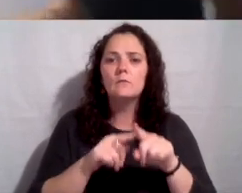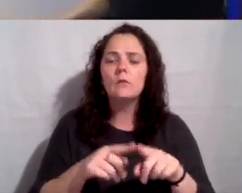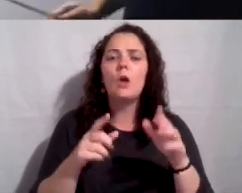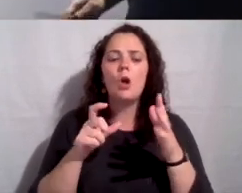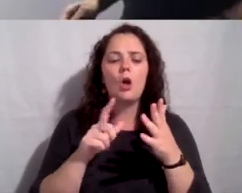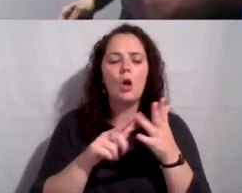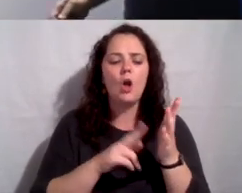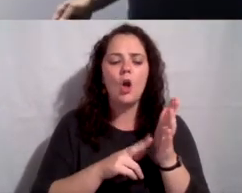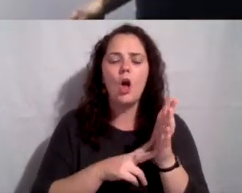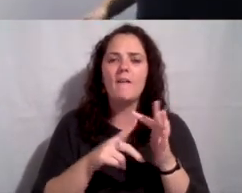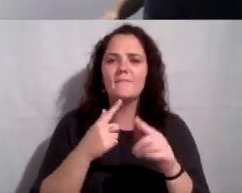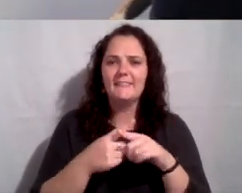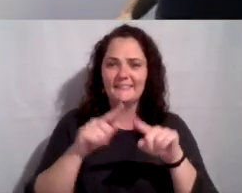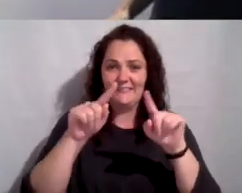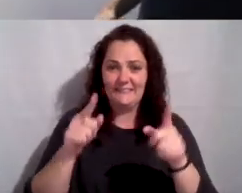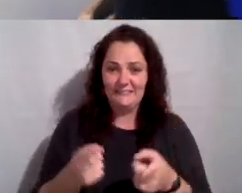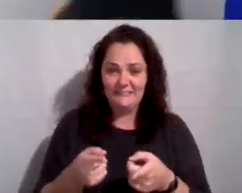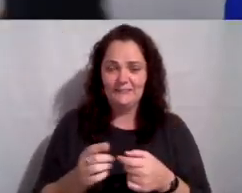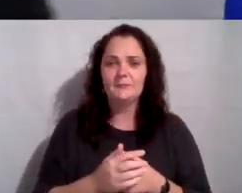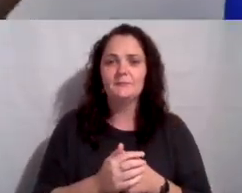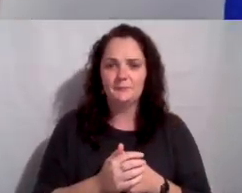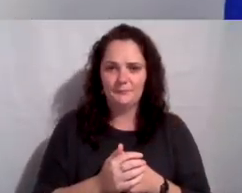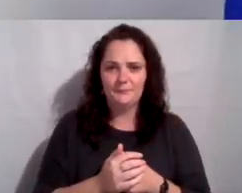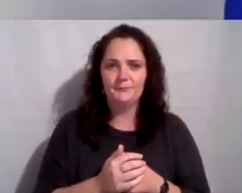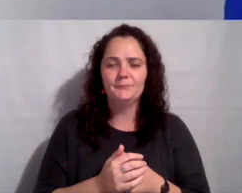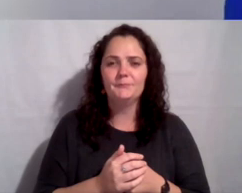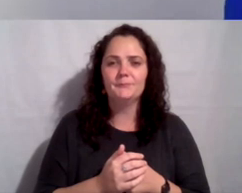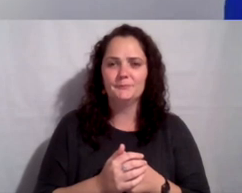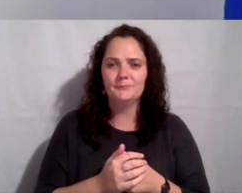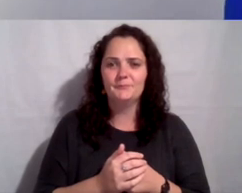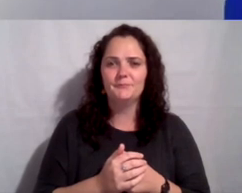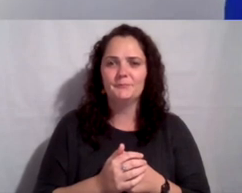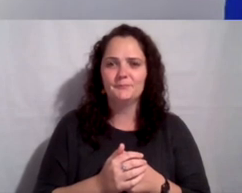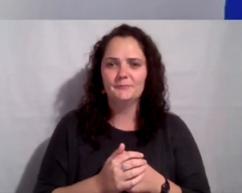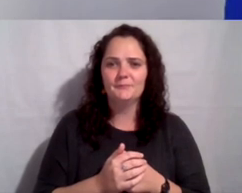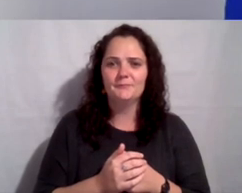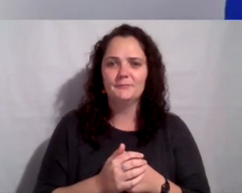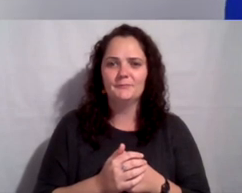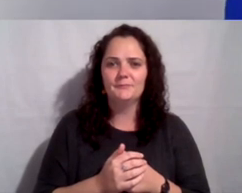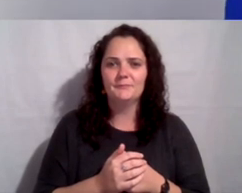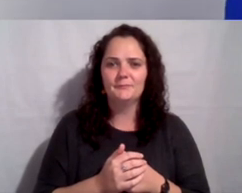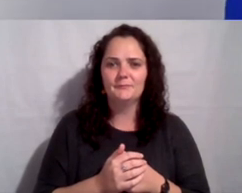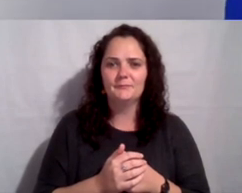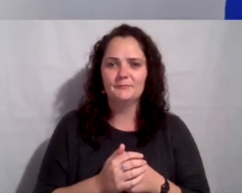with those convex lines rather than concave lines and building up that density. I'll try to stay out of y'all's way here,